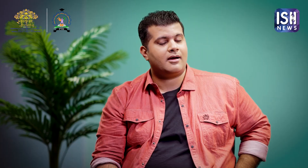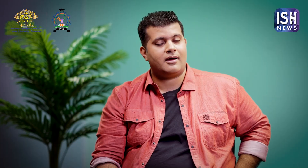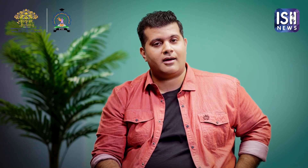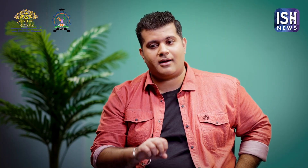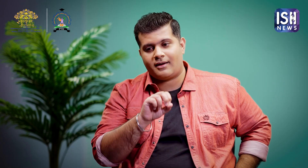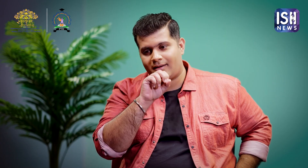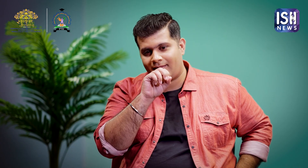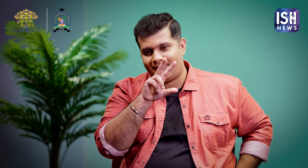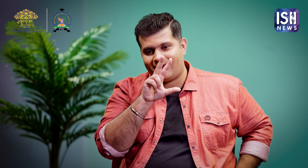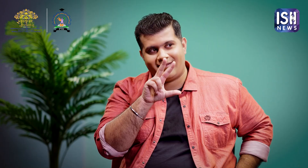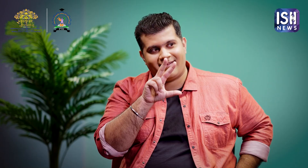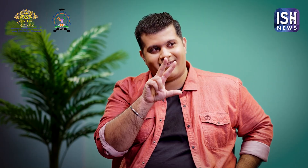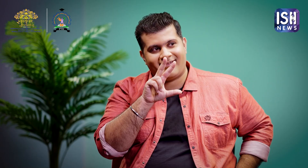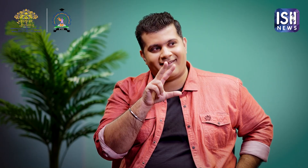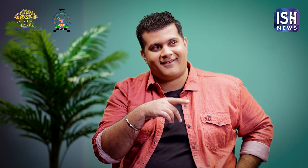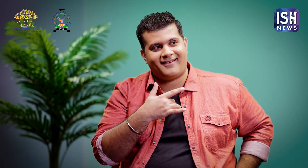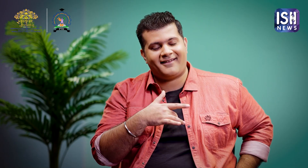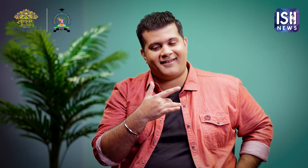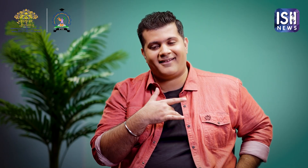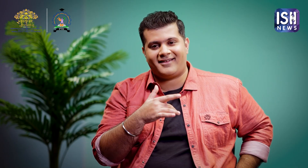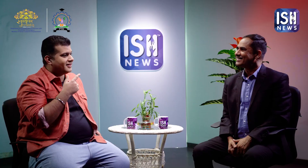Oh! Very interesting!